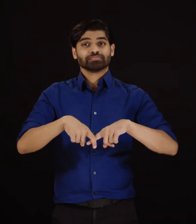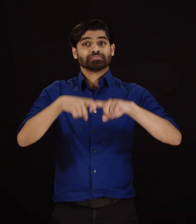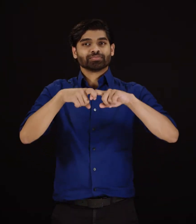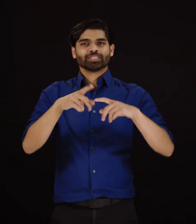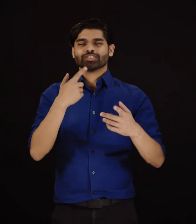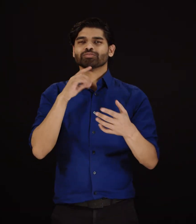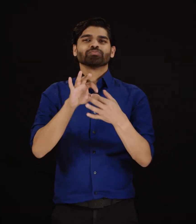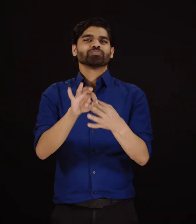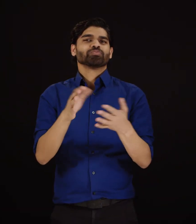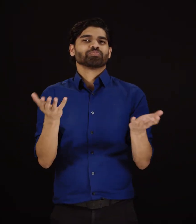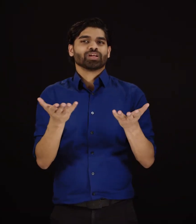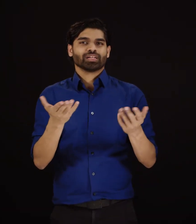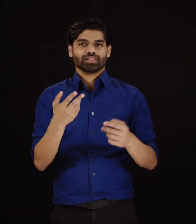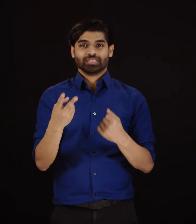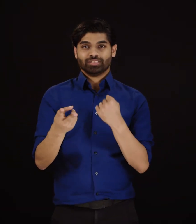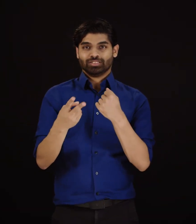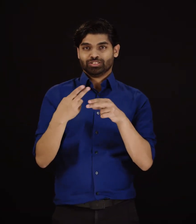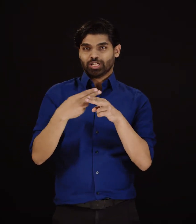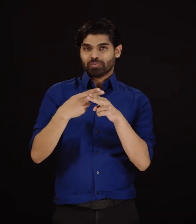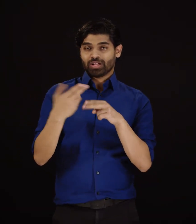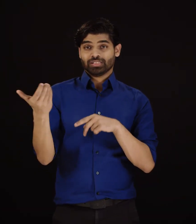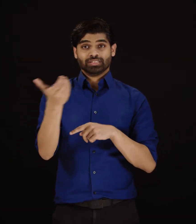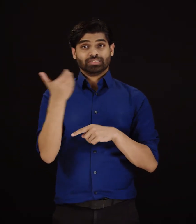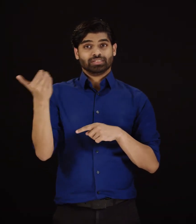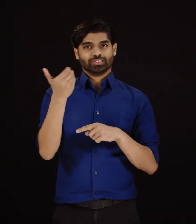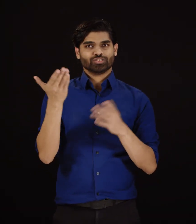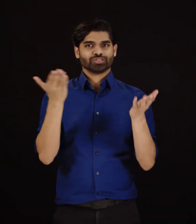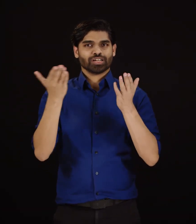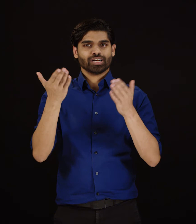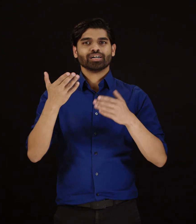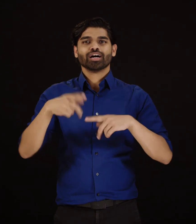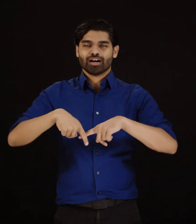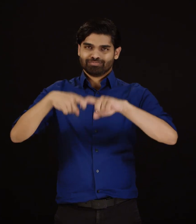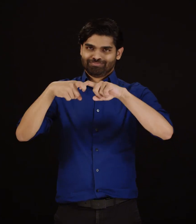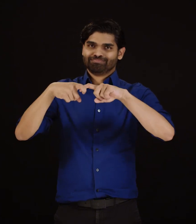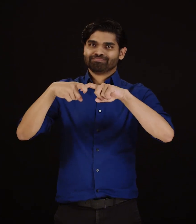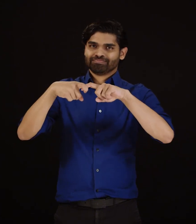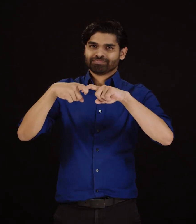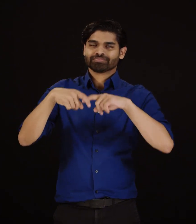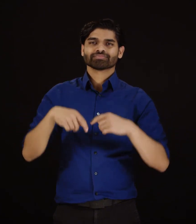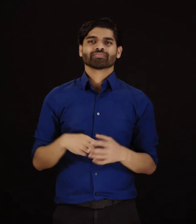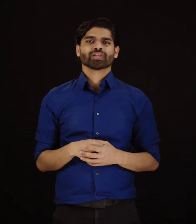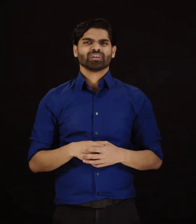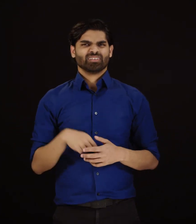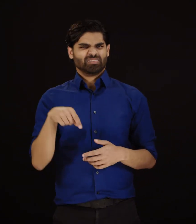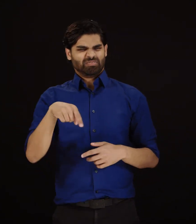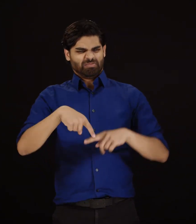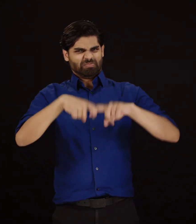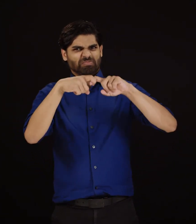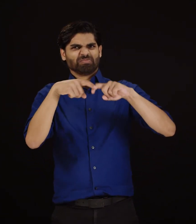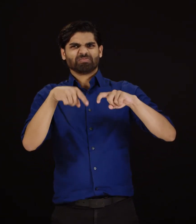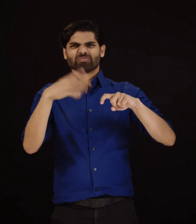Suspension refers to a temporary halt in wireless service that can result from a lack of payment, or reaching a